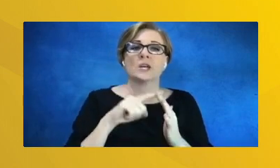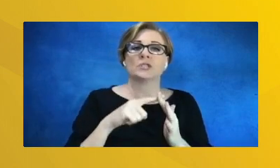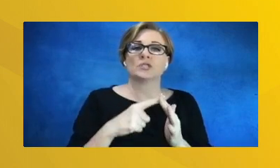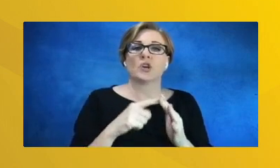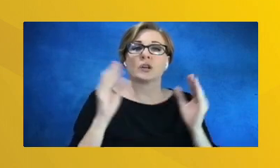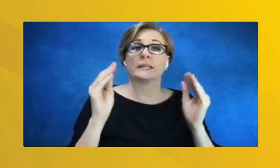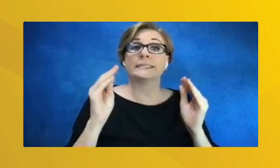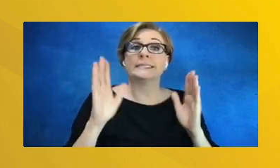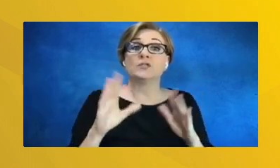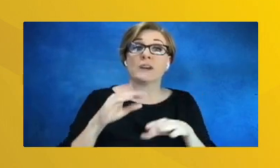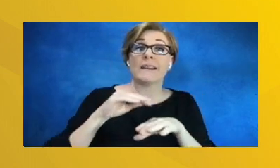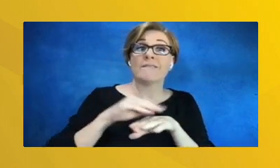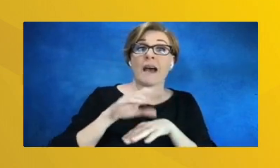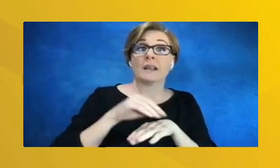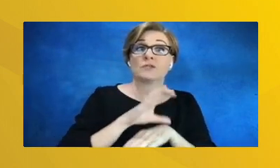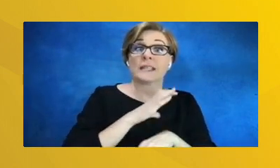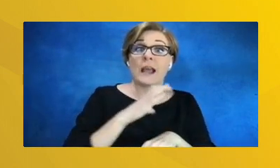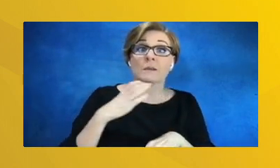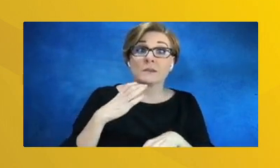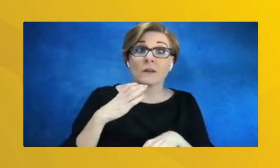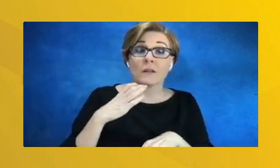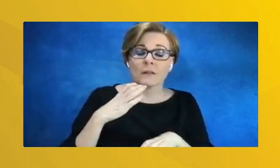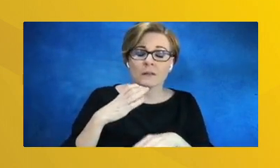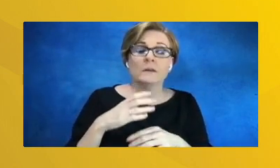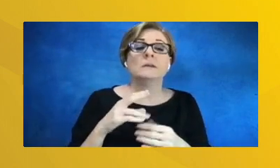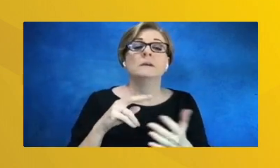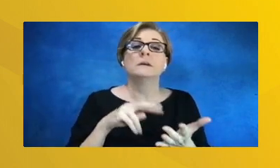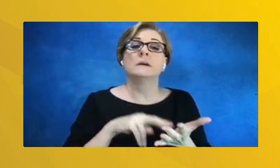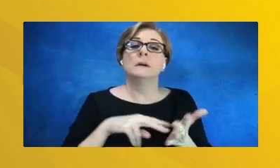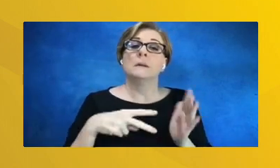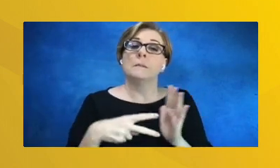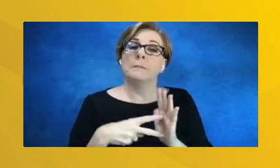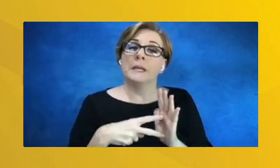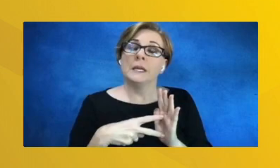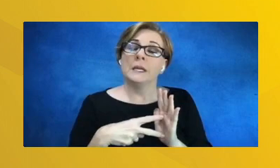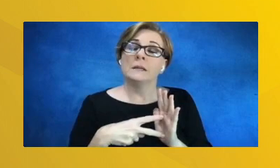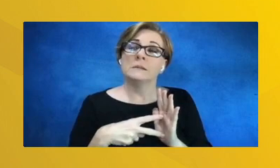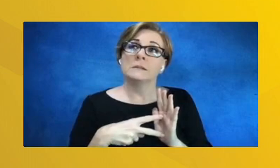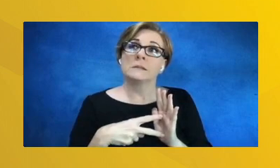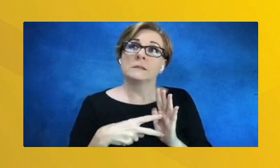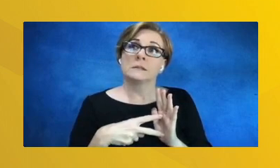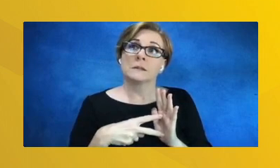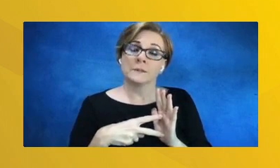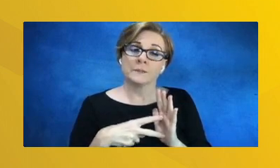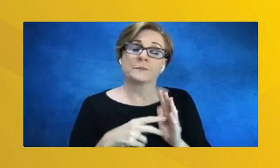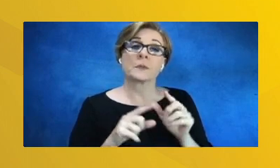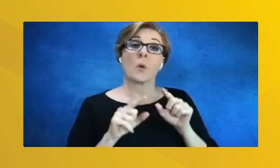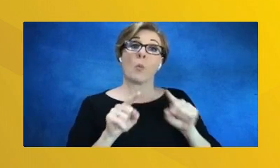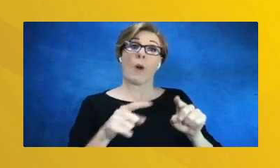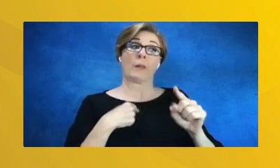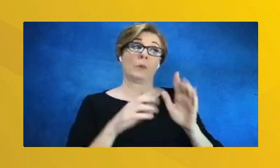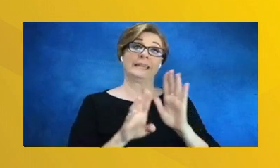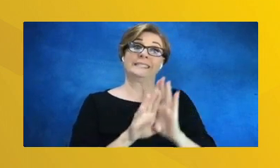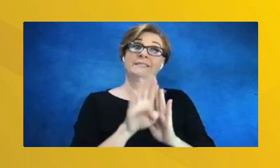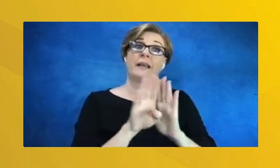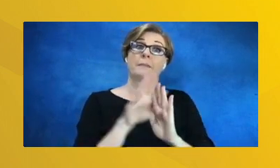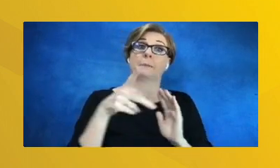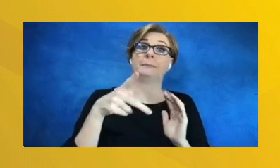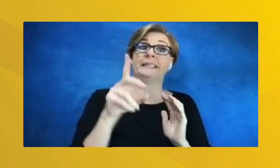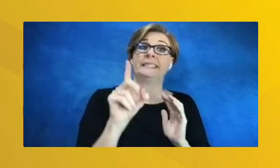And that means that while we're developing these PD resources and while we are teaching